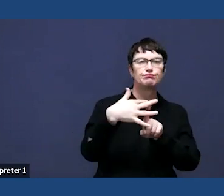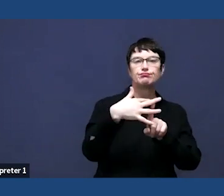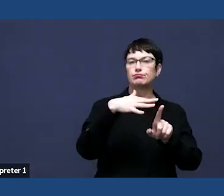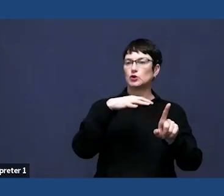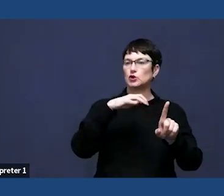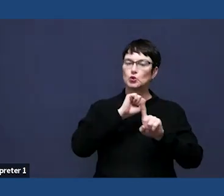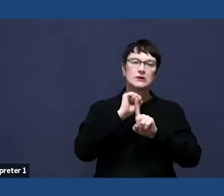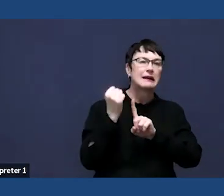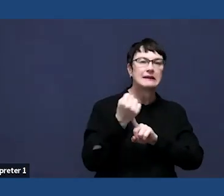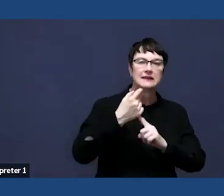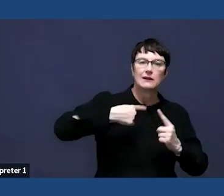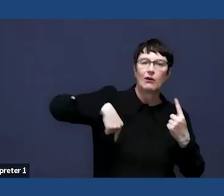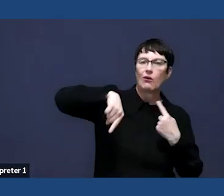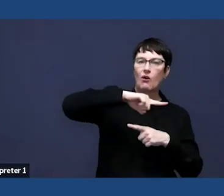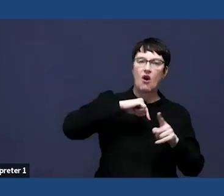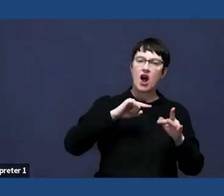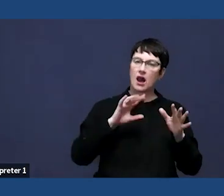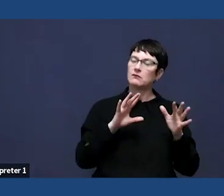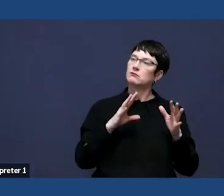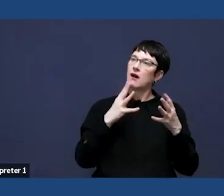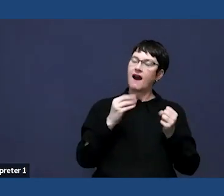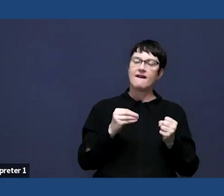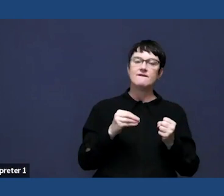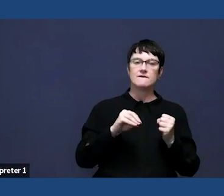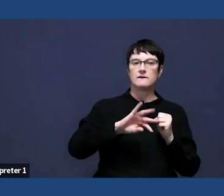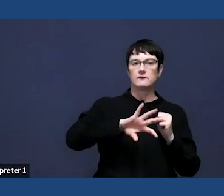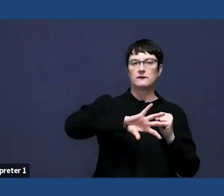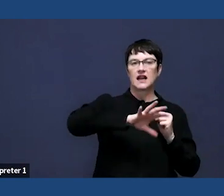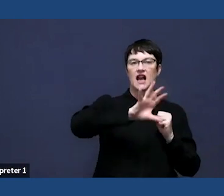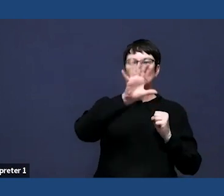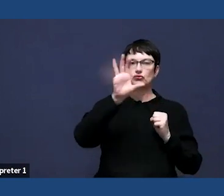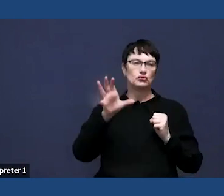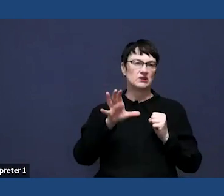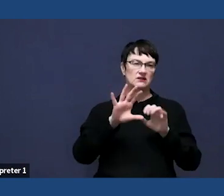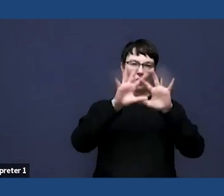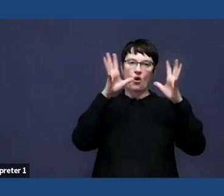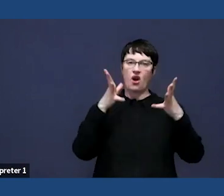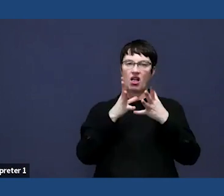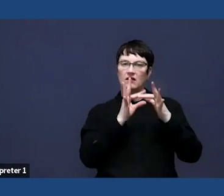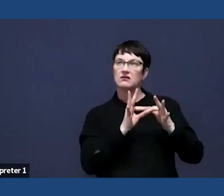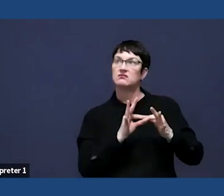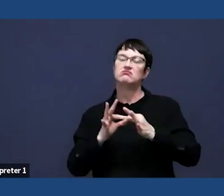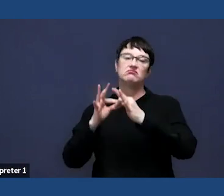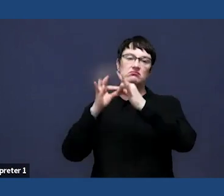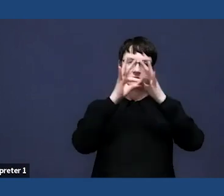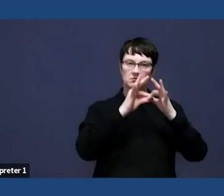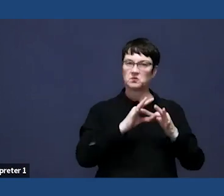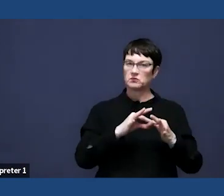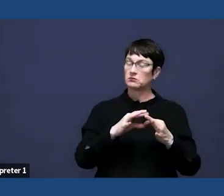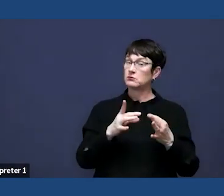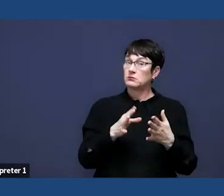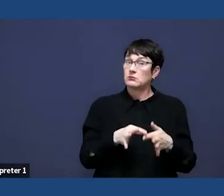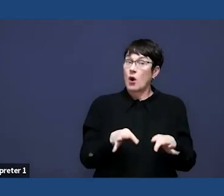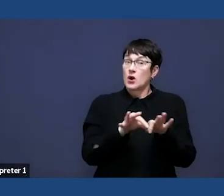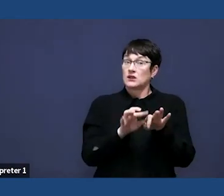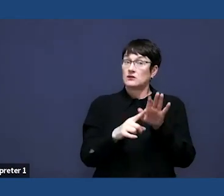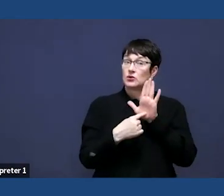to have an overarching organization such as the UN that can put out principles like SDG